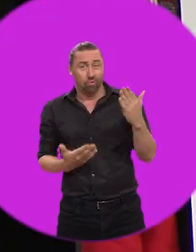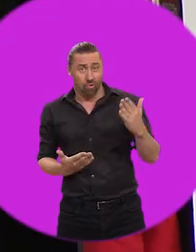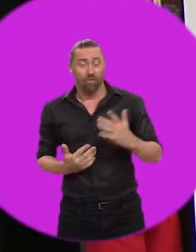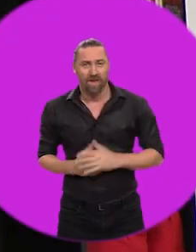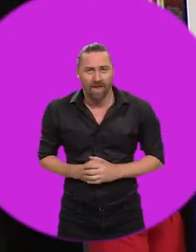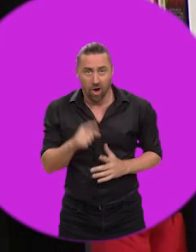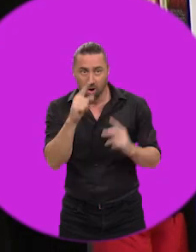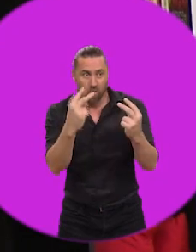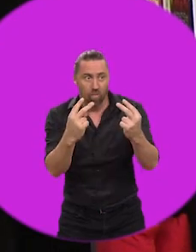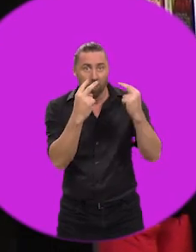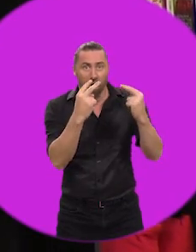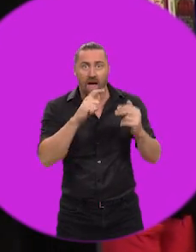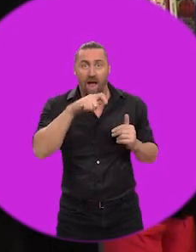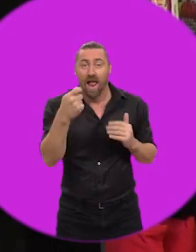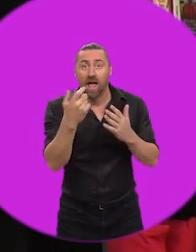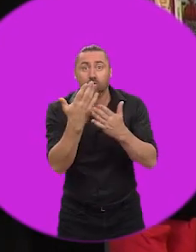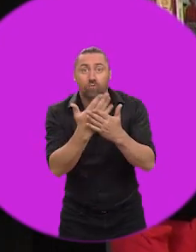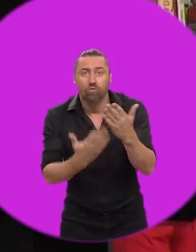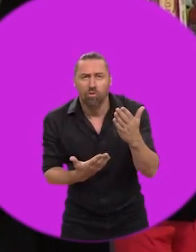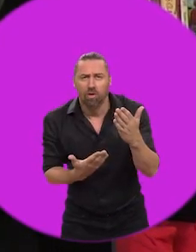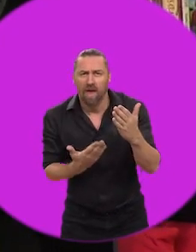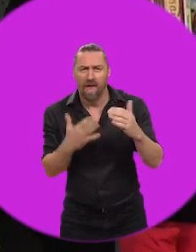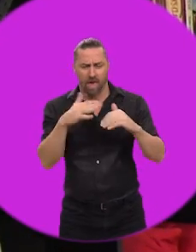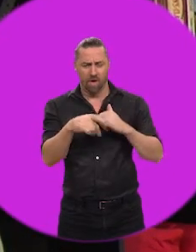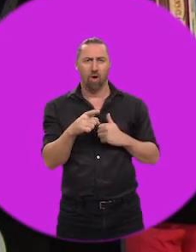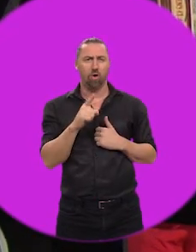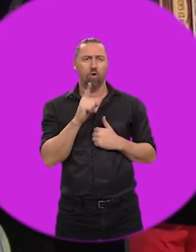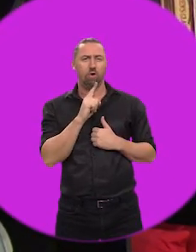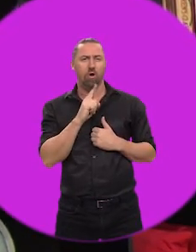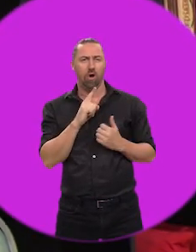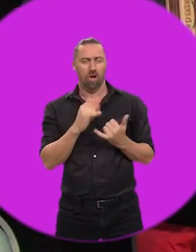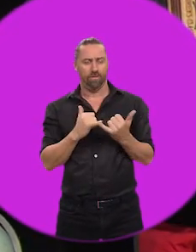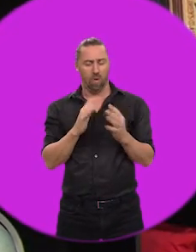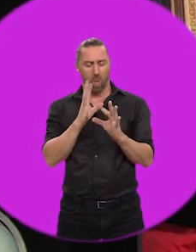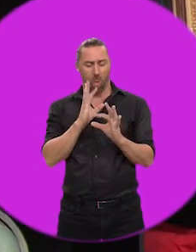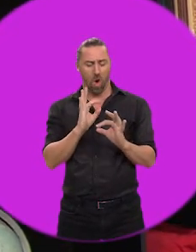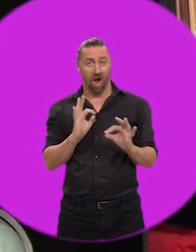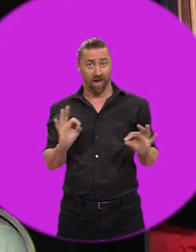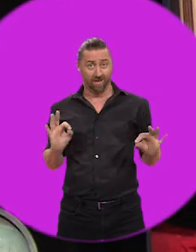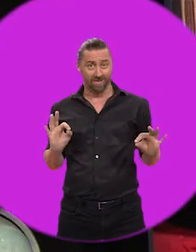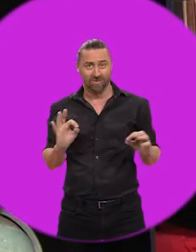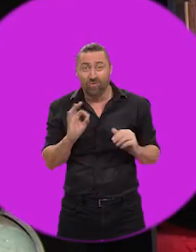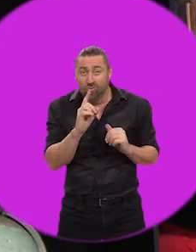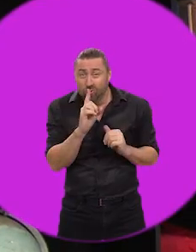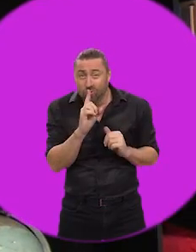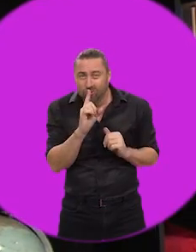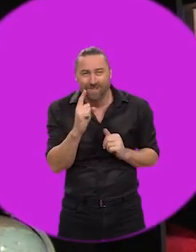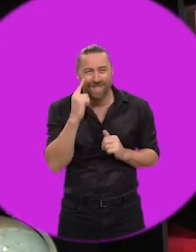Stick around, because up next, we have a storybook about the adventures of a very quiet little girl, shh.